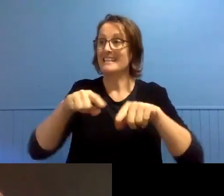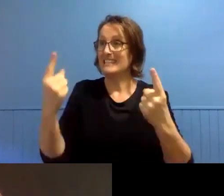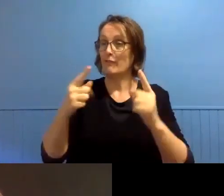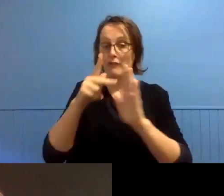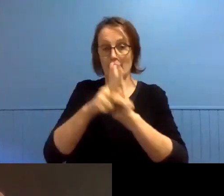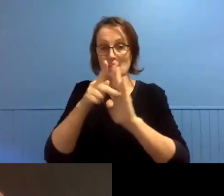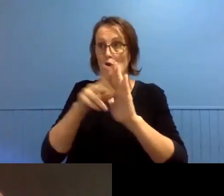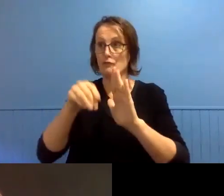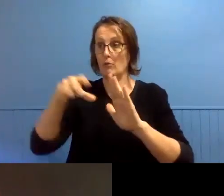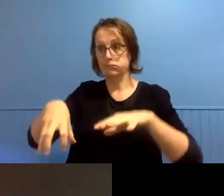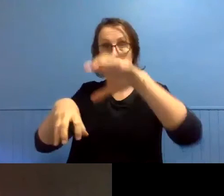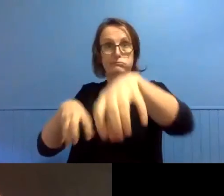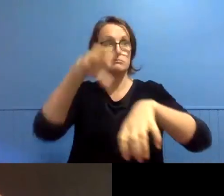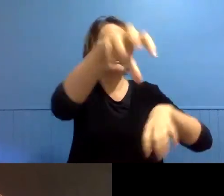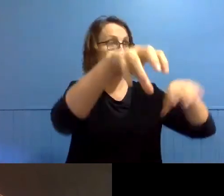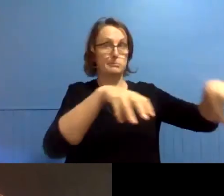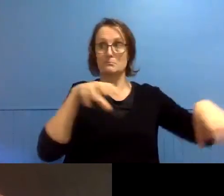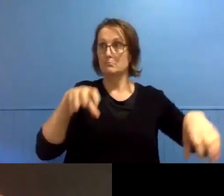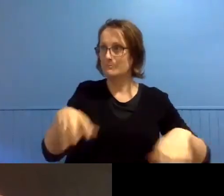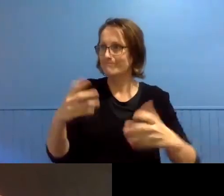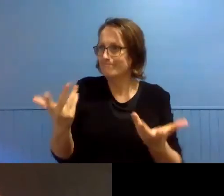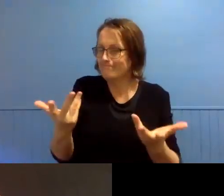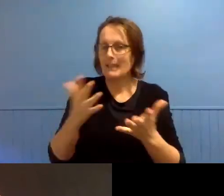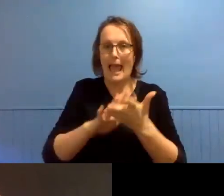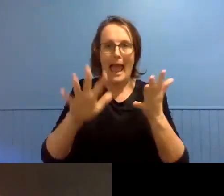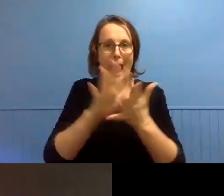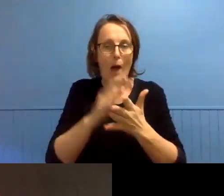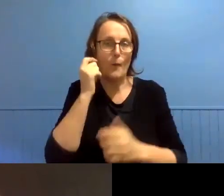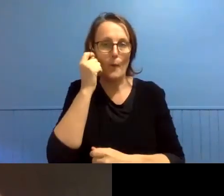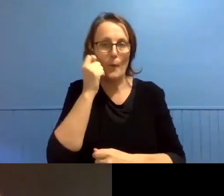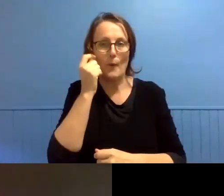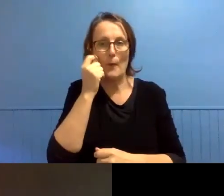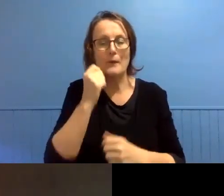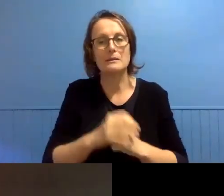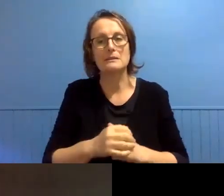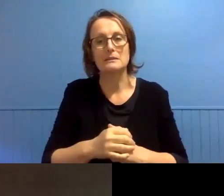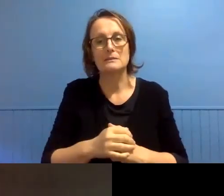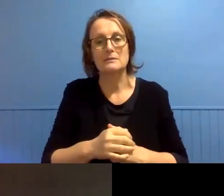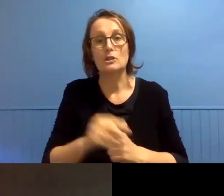different locations, you know, apart from, let's say Zoom. Zoom is one